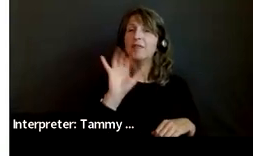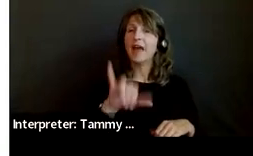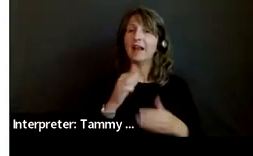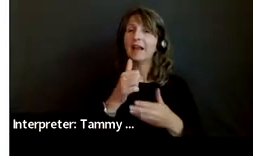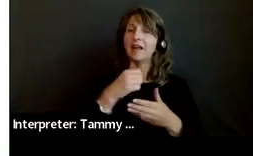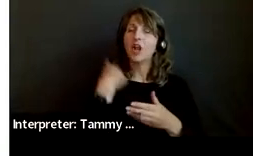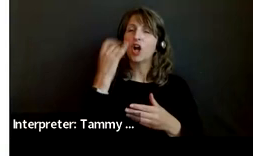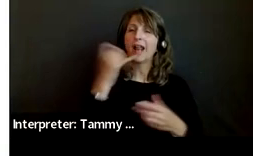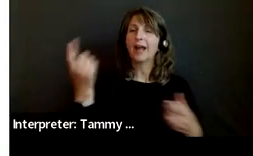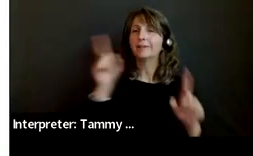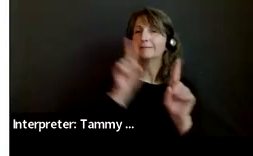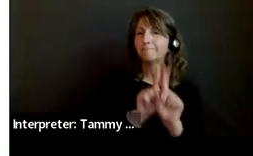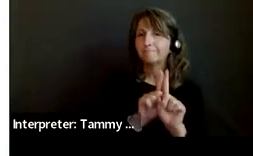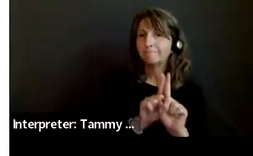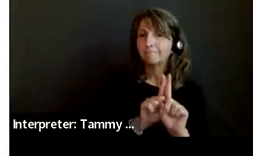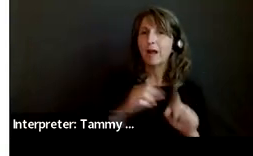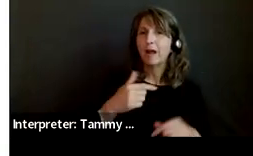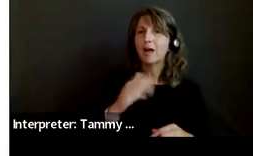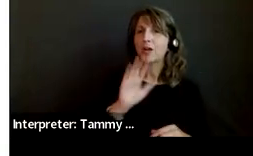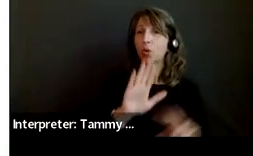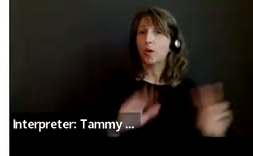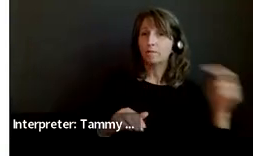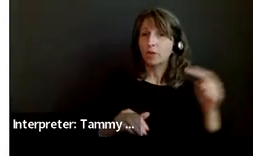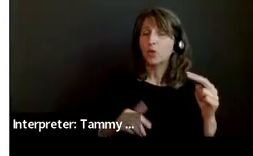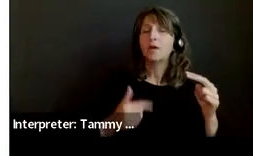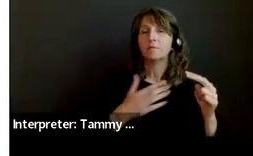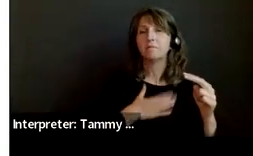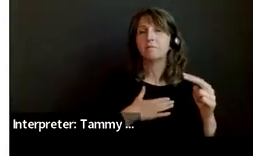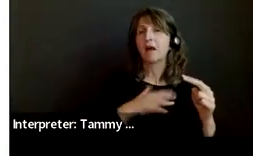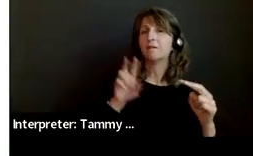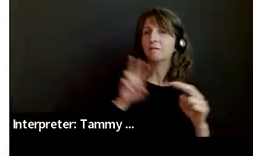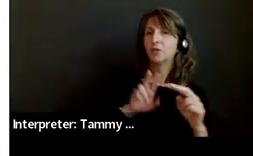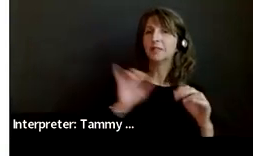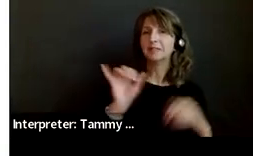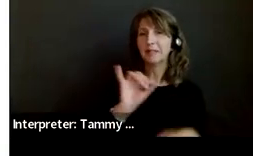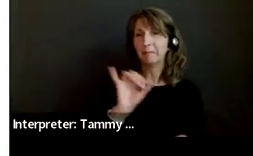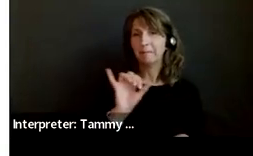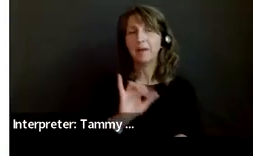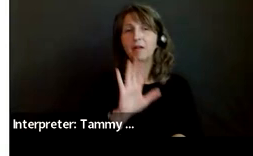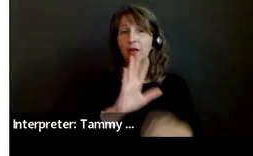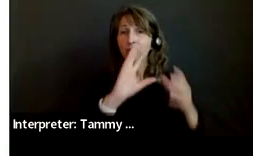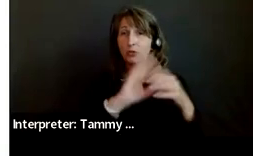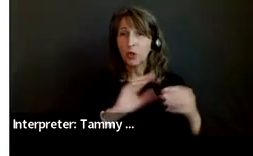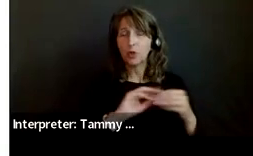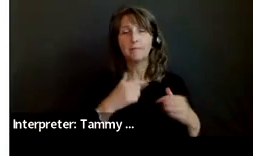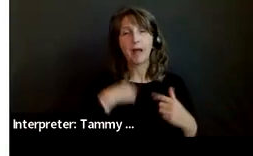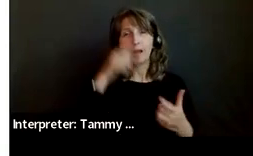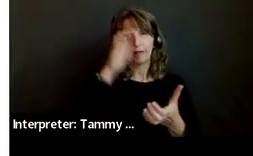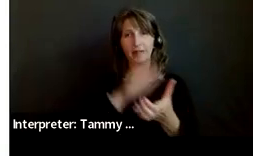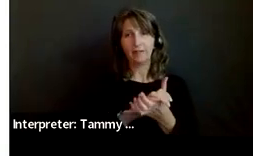Positive regard and that we believe someone's story exactly as they are telling it to us, which is innately de-escalating.